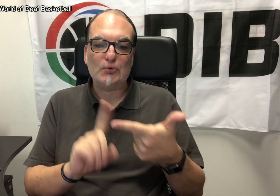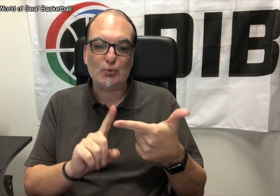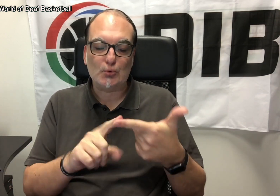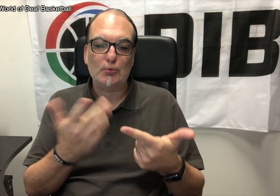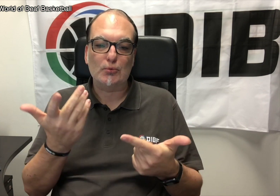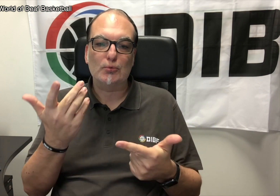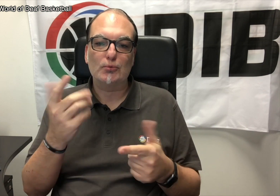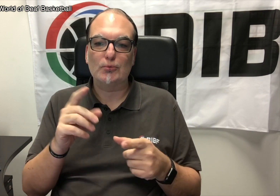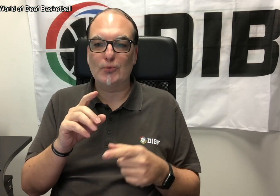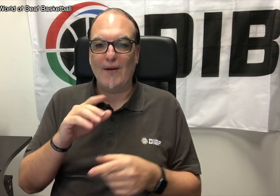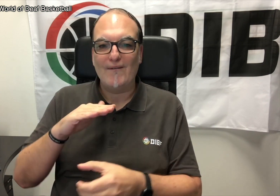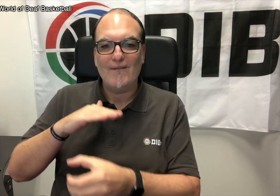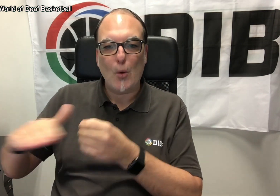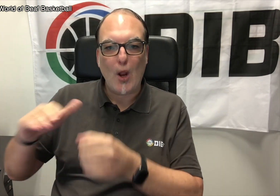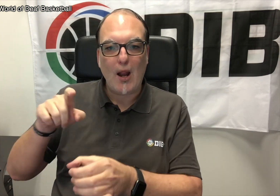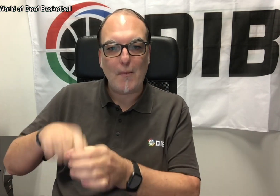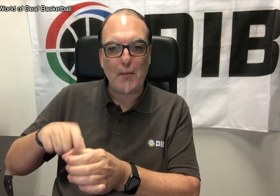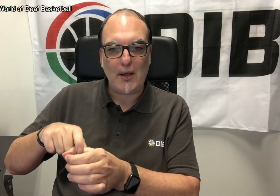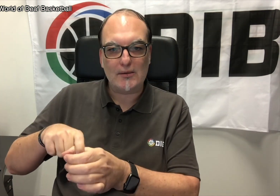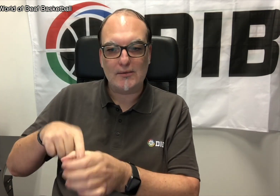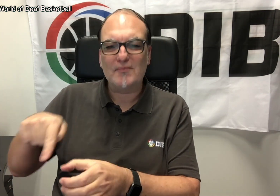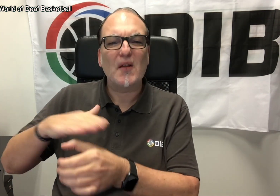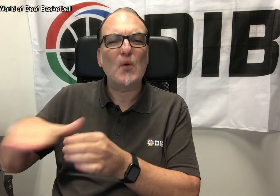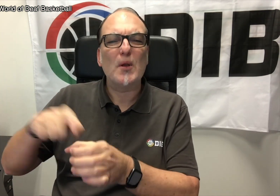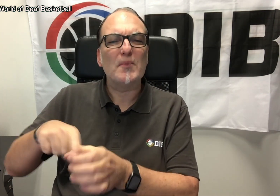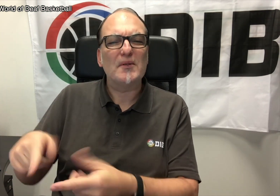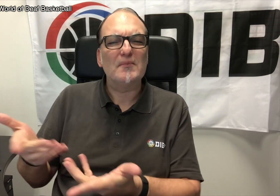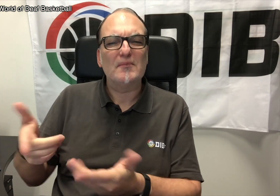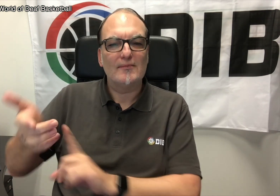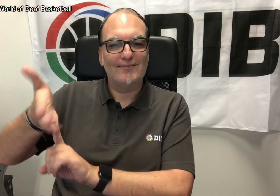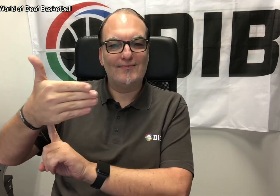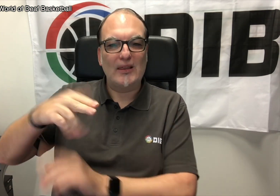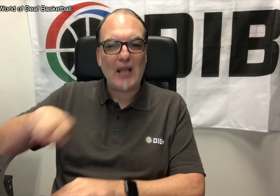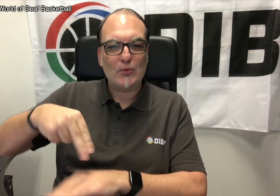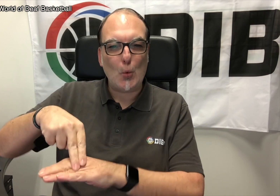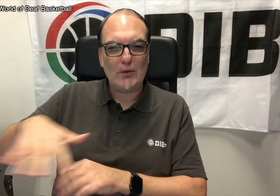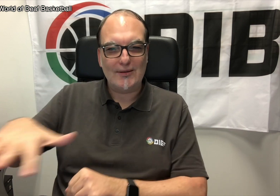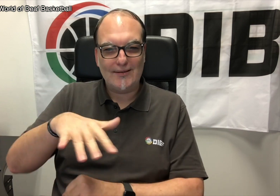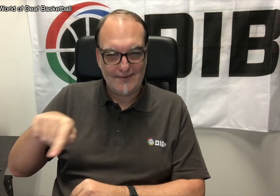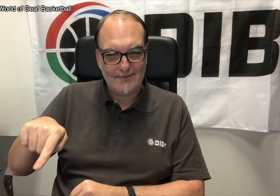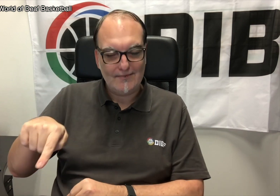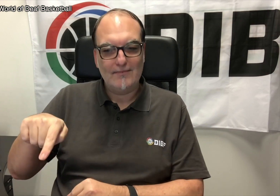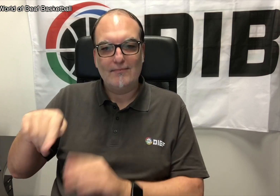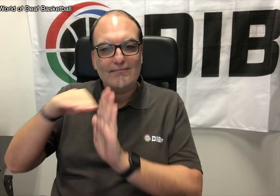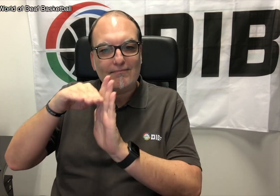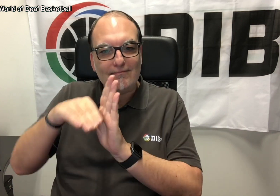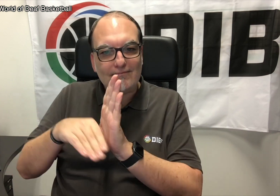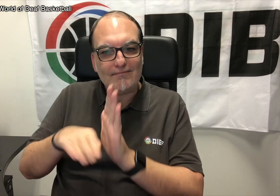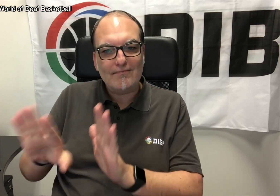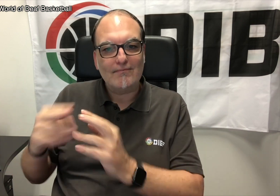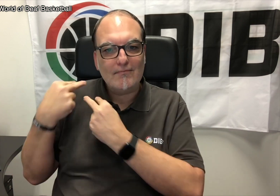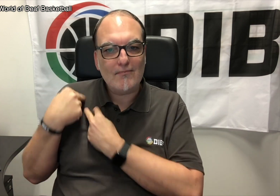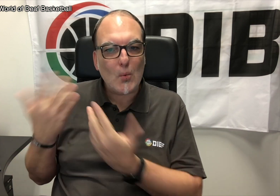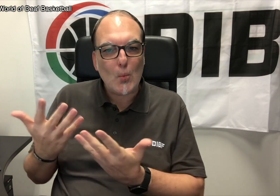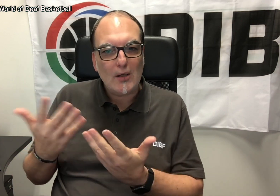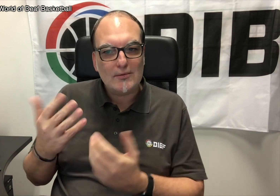Full members - the flag countries - and their larger responsibilities